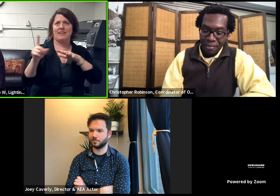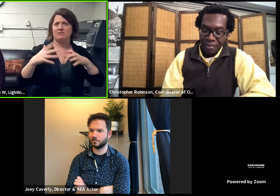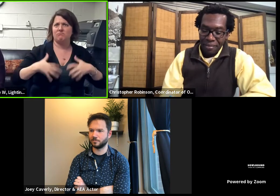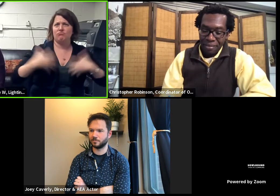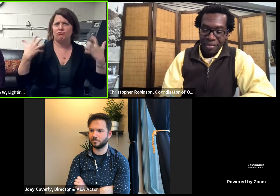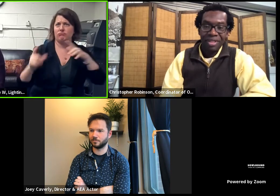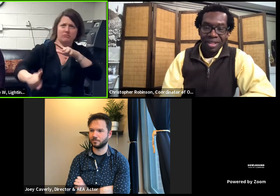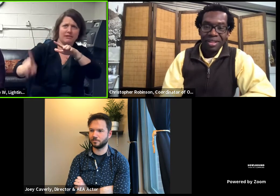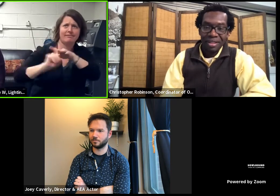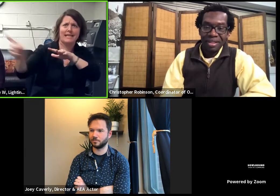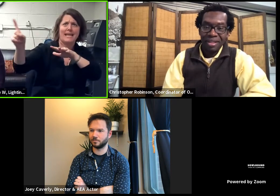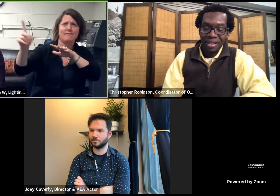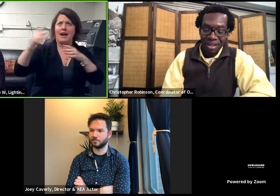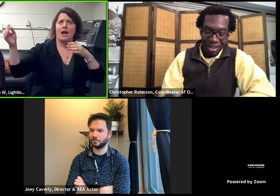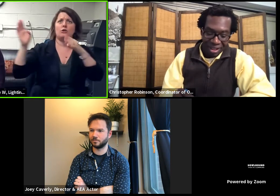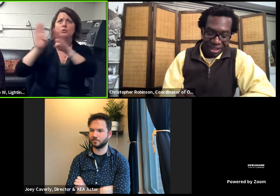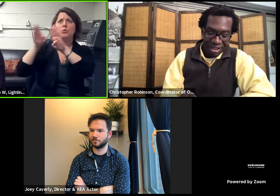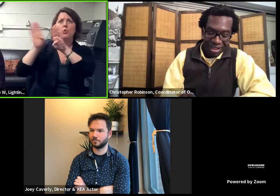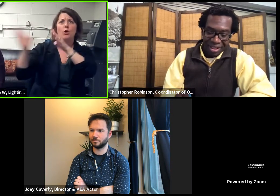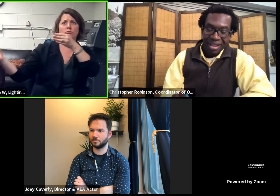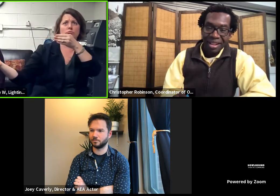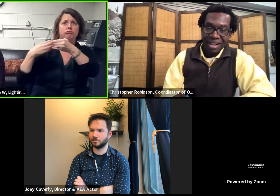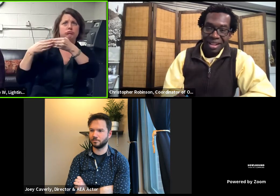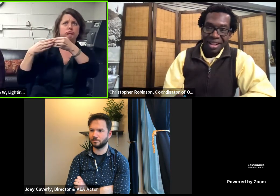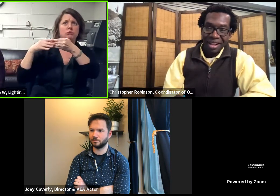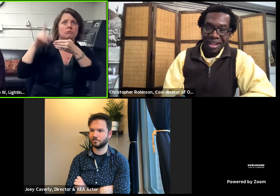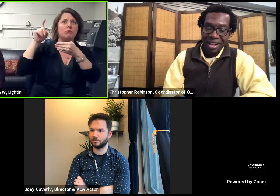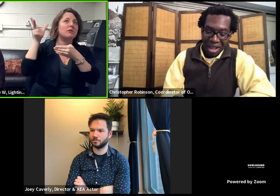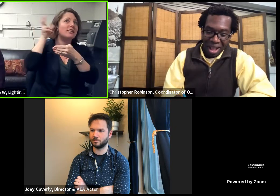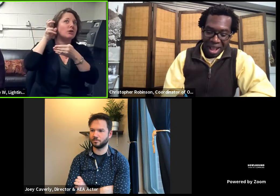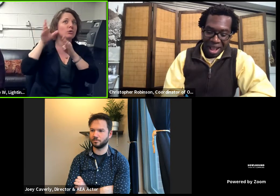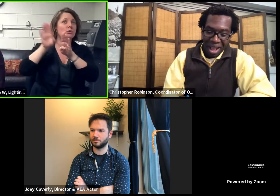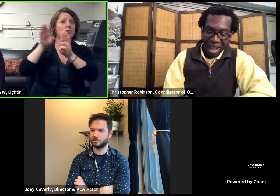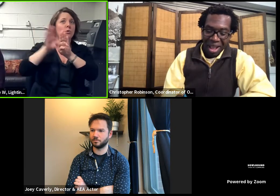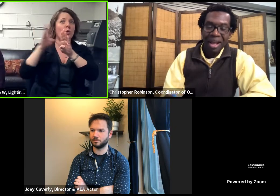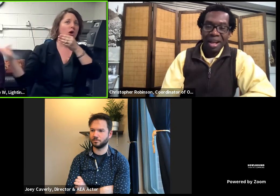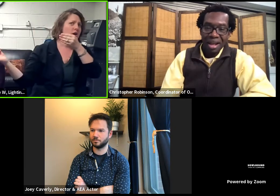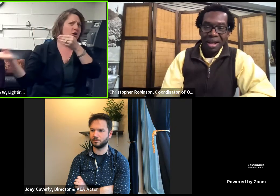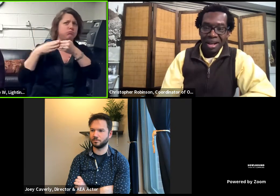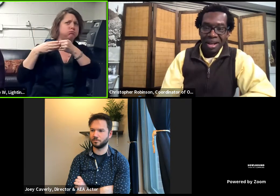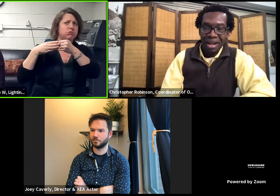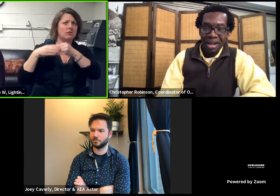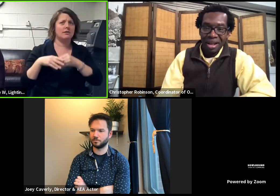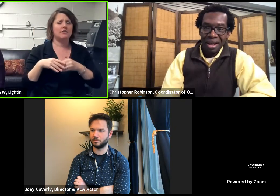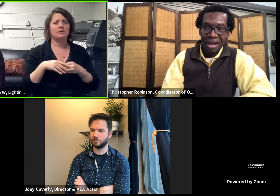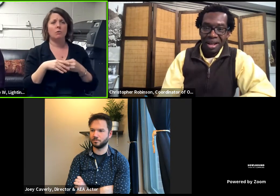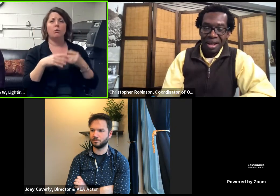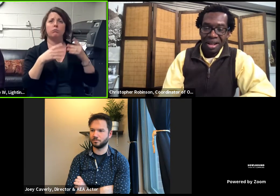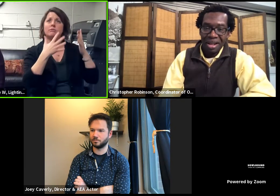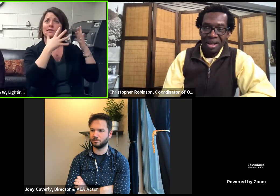who was supposed to exit in anger. The door was suppose to slam and it was supposed to be an audible sound